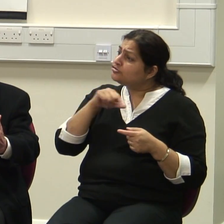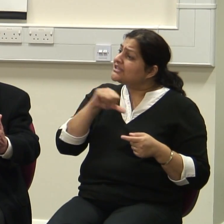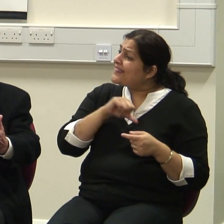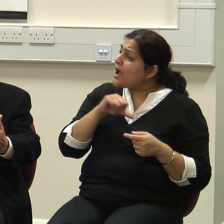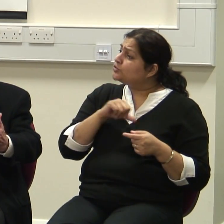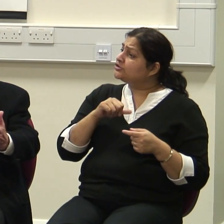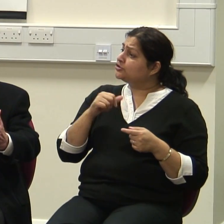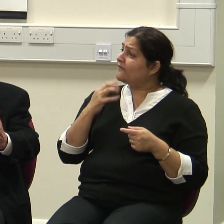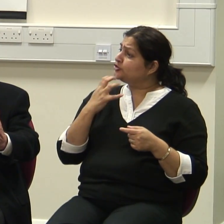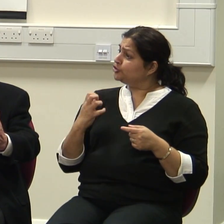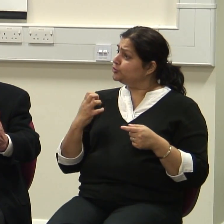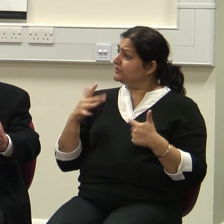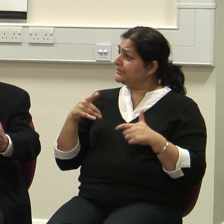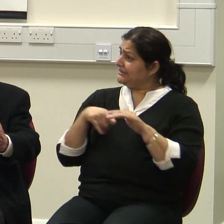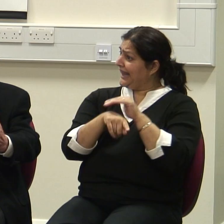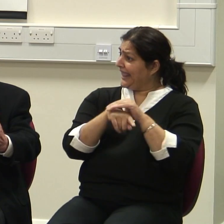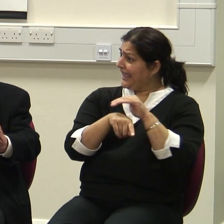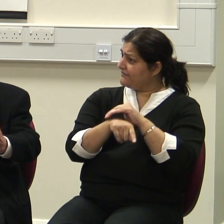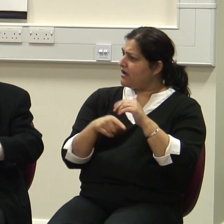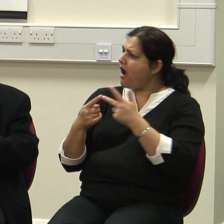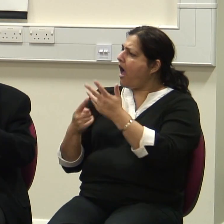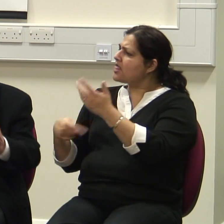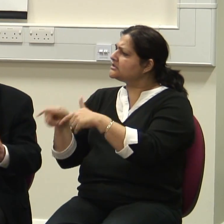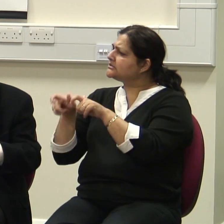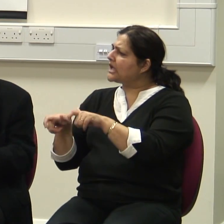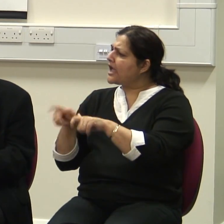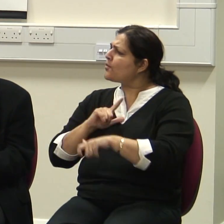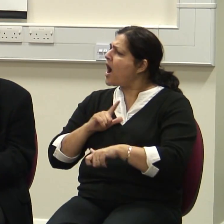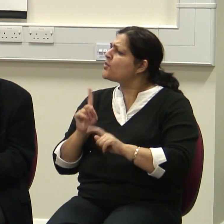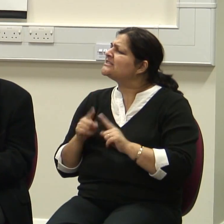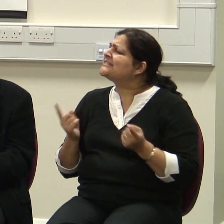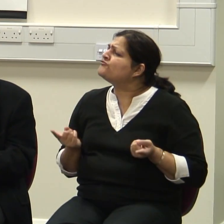didn’t leave – information. The typical belief was nothing can happen here, this is